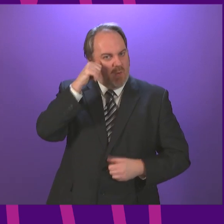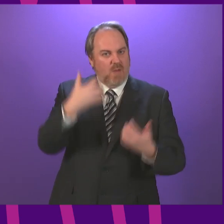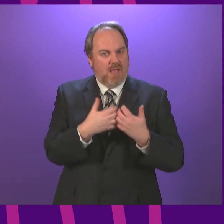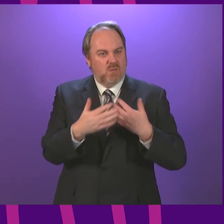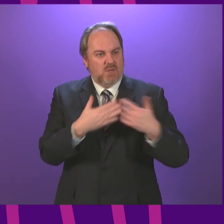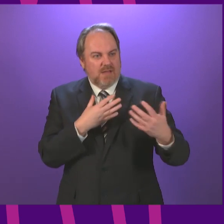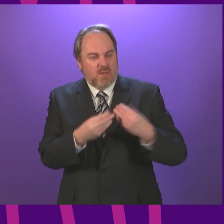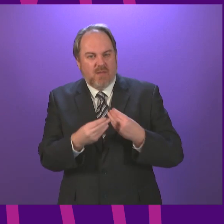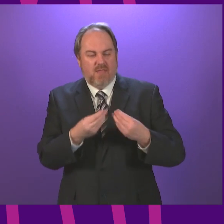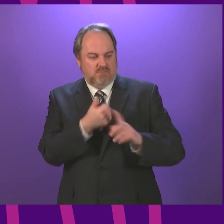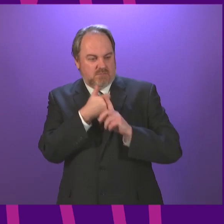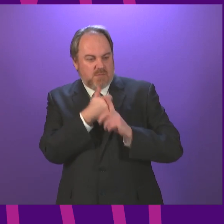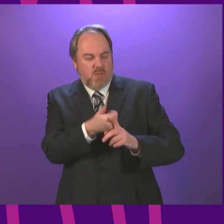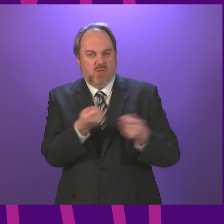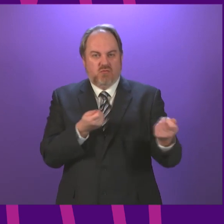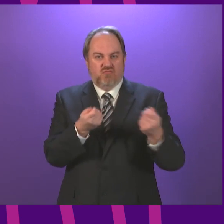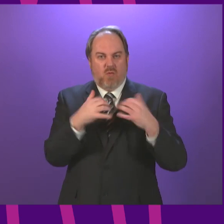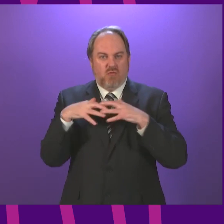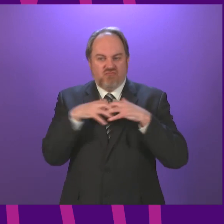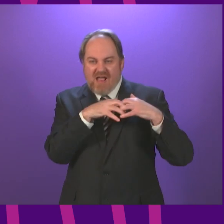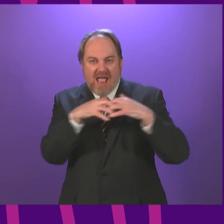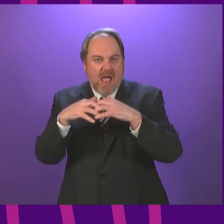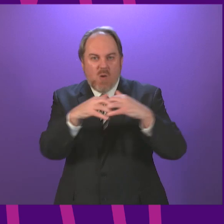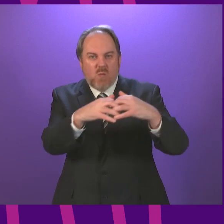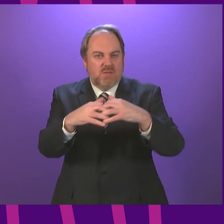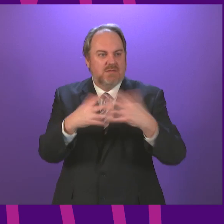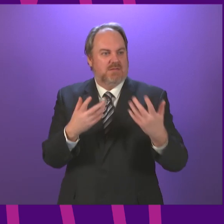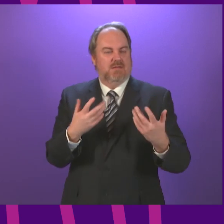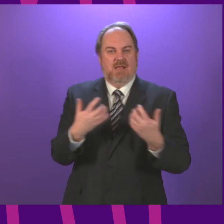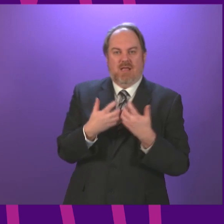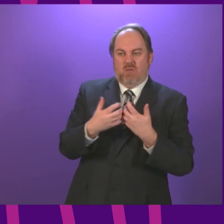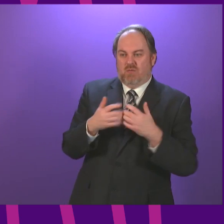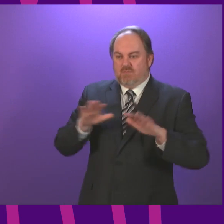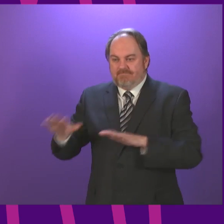crowd control and the crowd dynamics that are involved, and it has put out statements